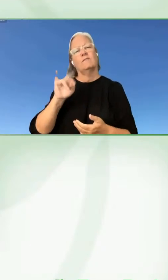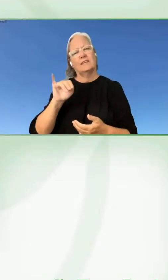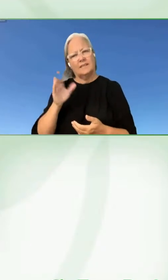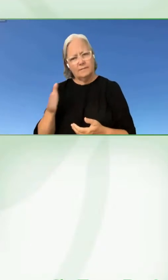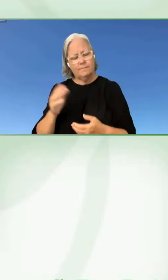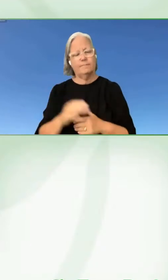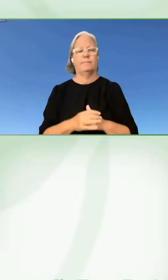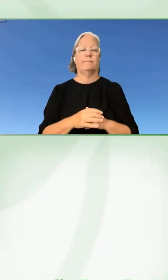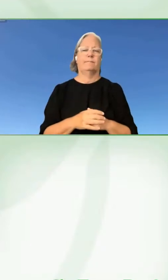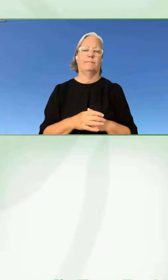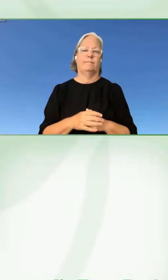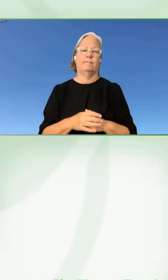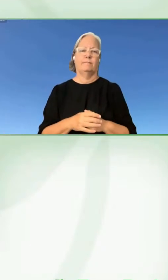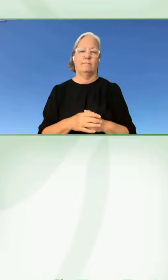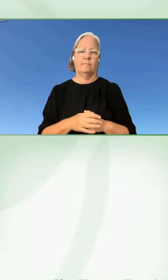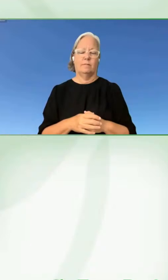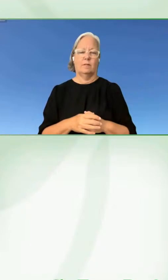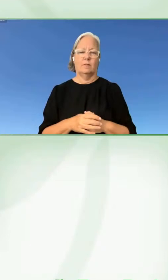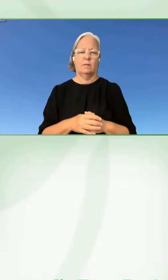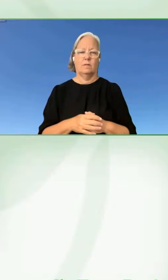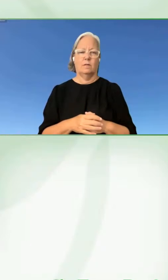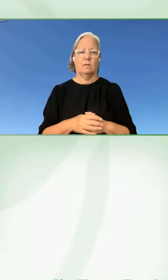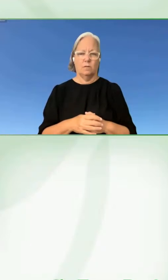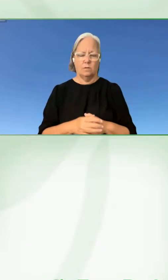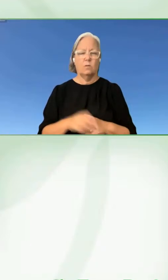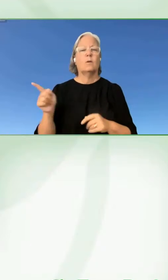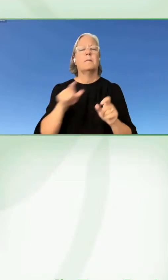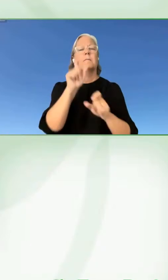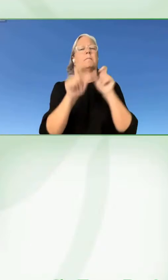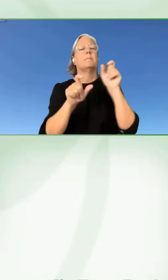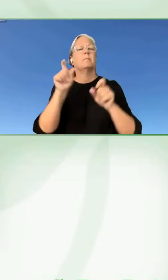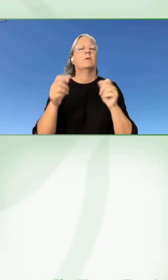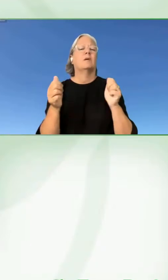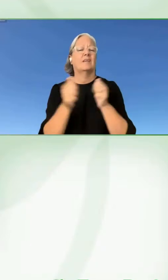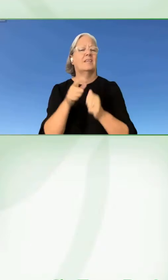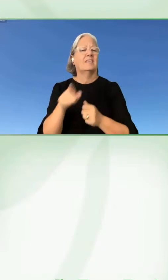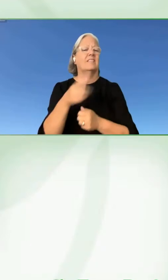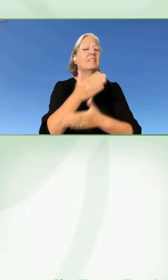I can also see where and how humanitarian aid is distributed. It is helpful for informing policy and delivering social support.